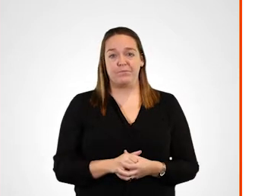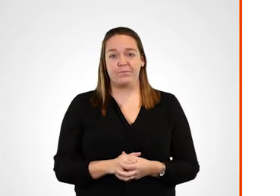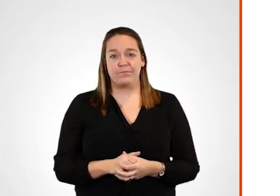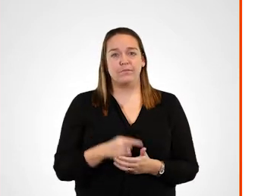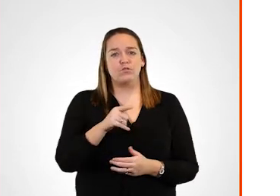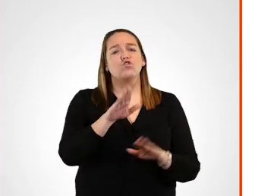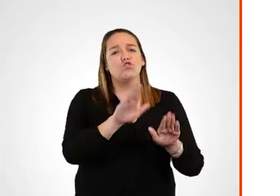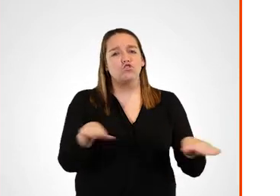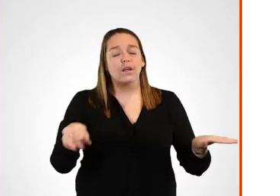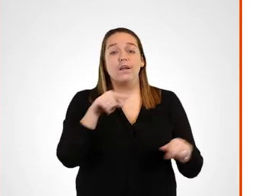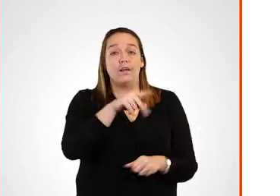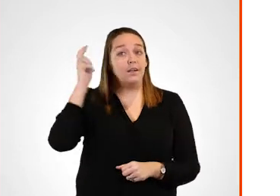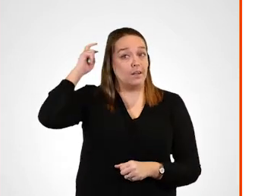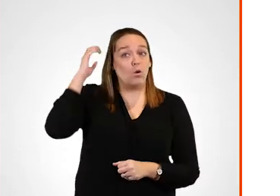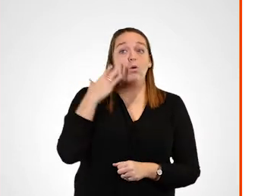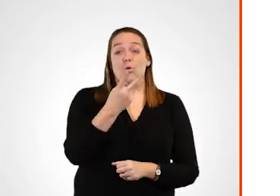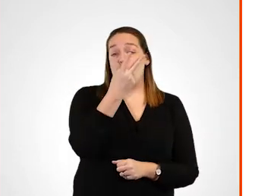They were implanted at 20 months and had eight months